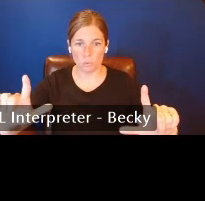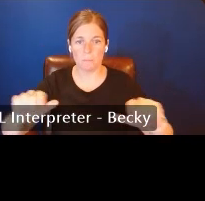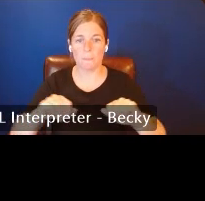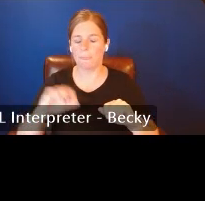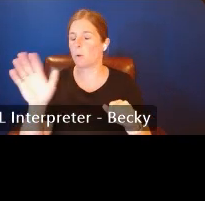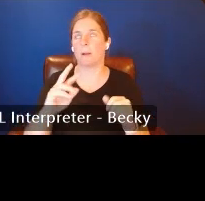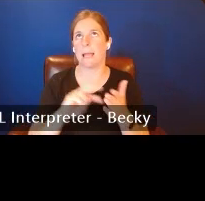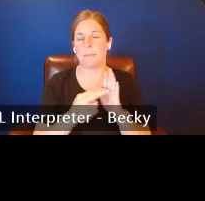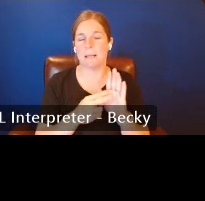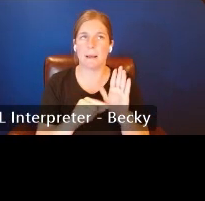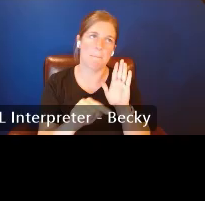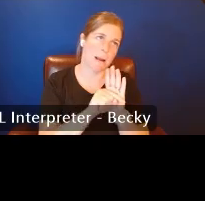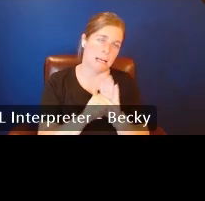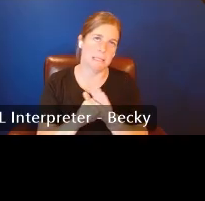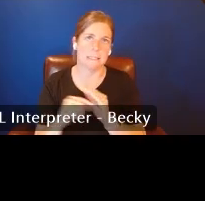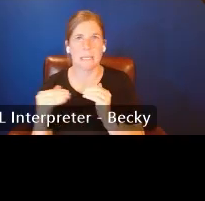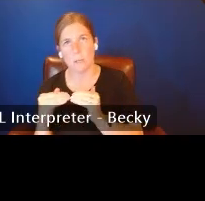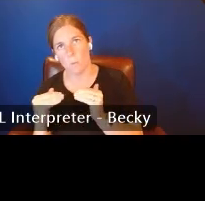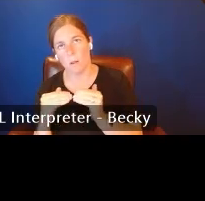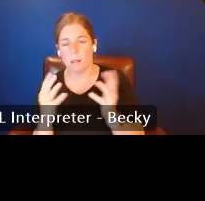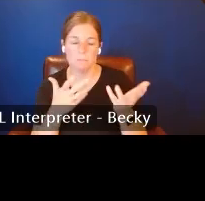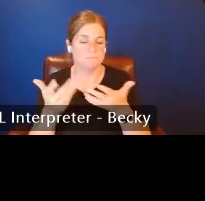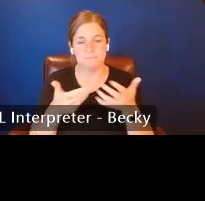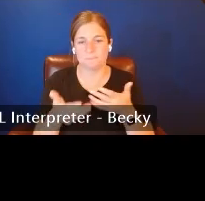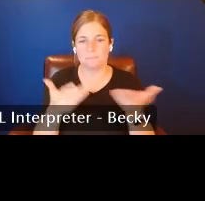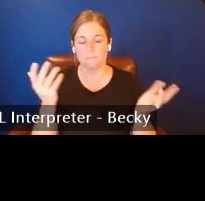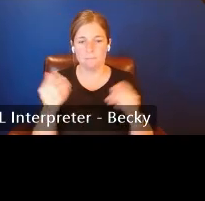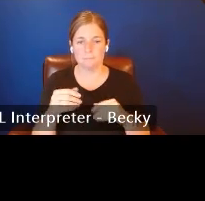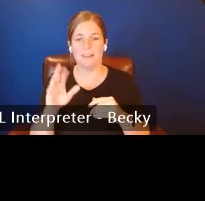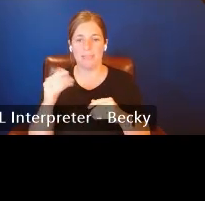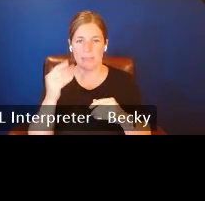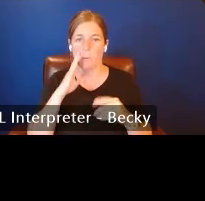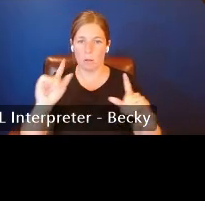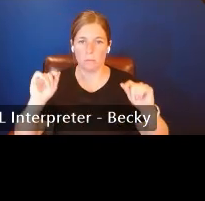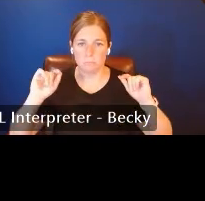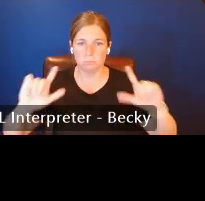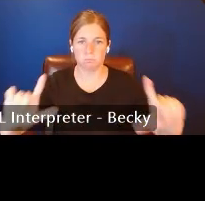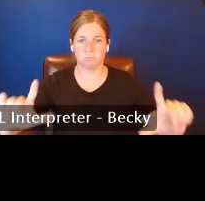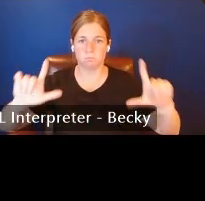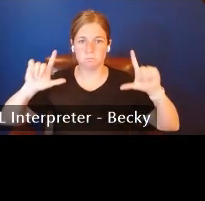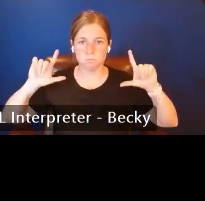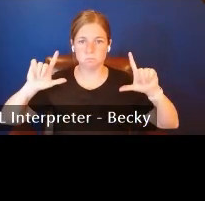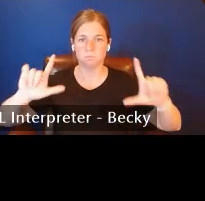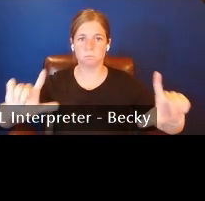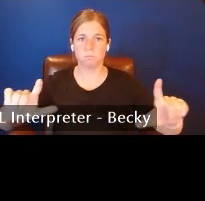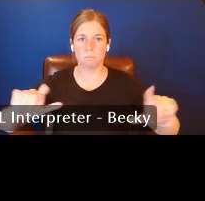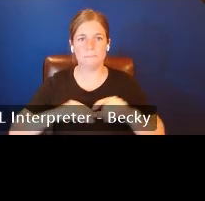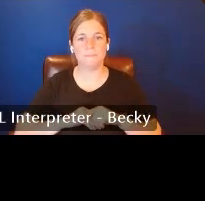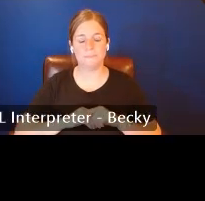would be right next to the backspace would Zoom in and Zoom out.